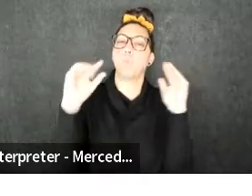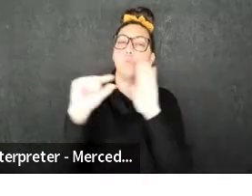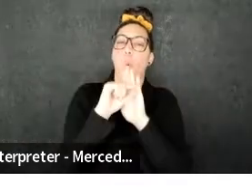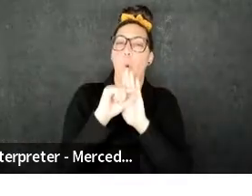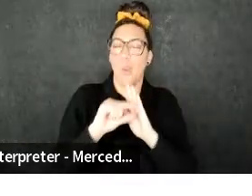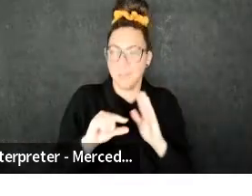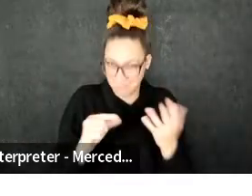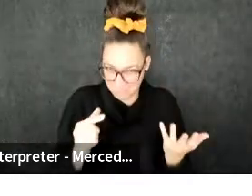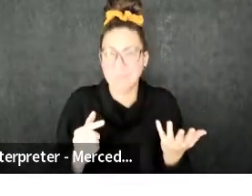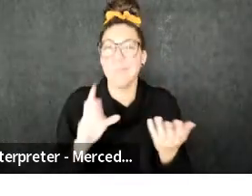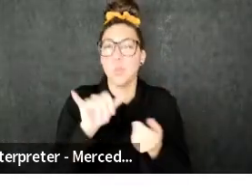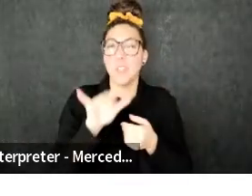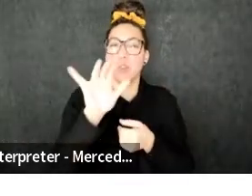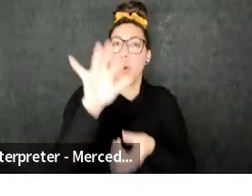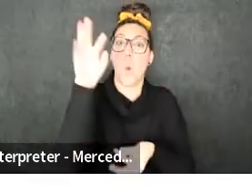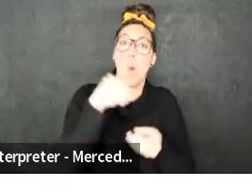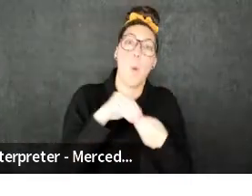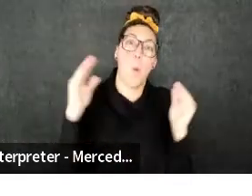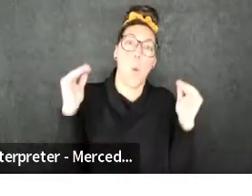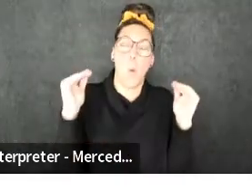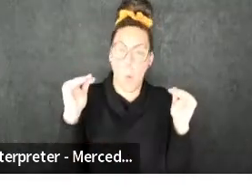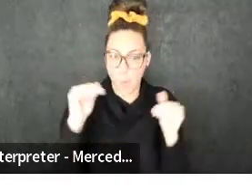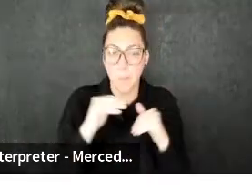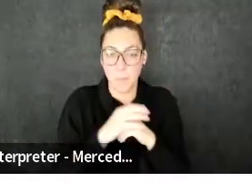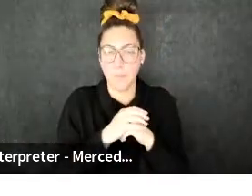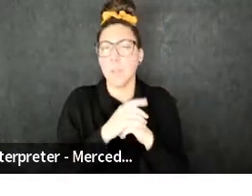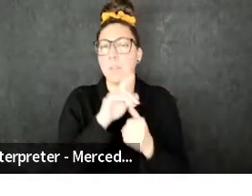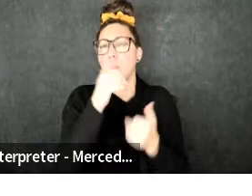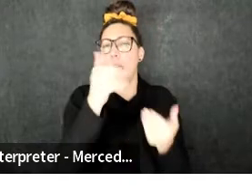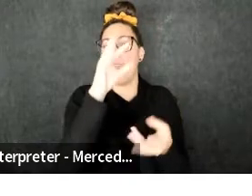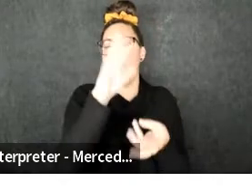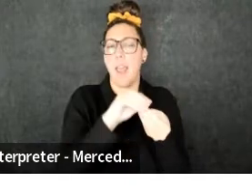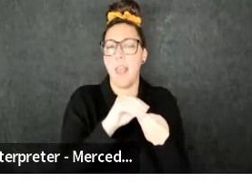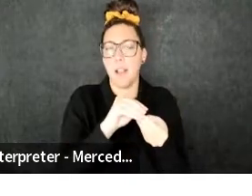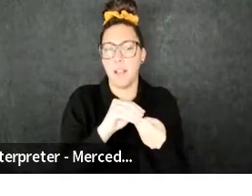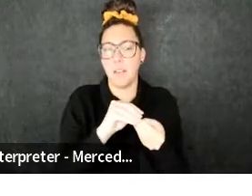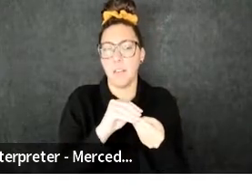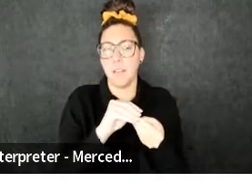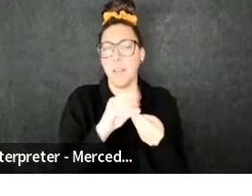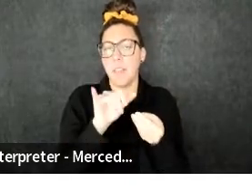hope combined. So add the numbers you wrote for each statement and together for one score, and that's our overall score.